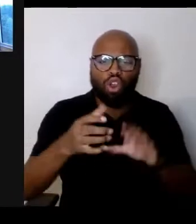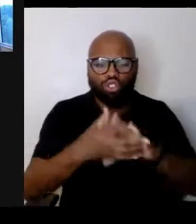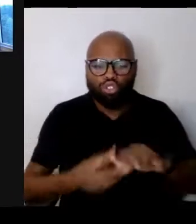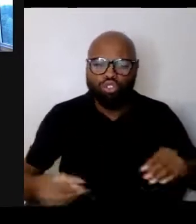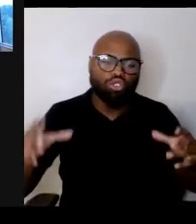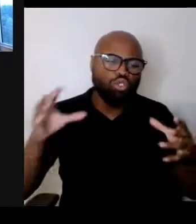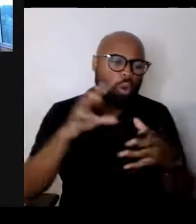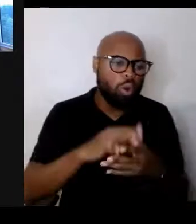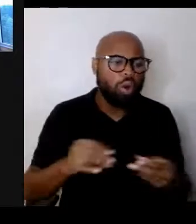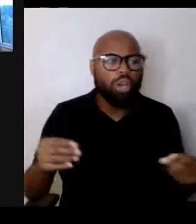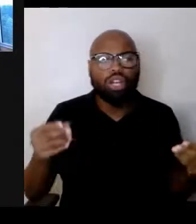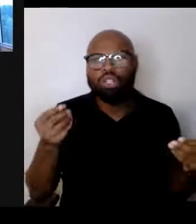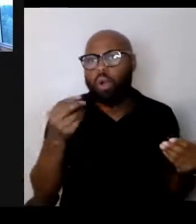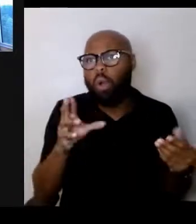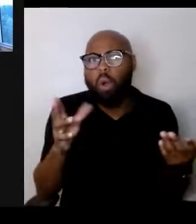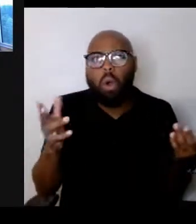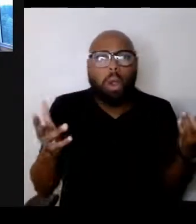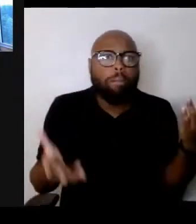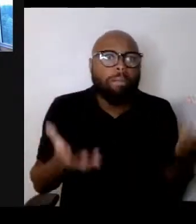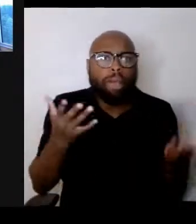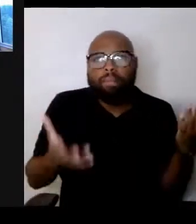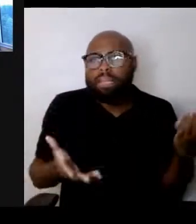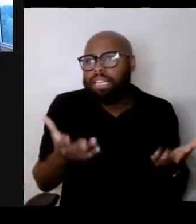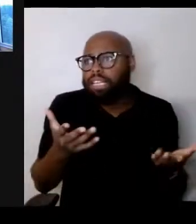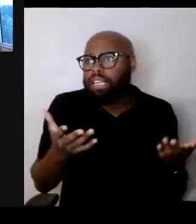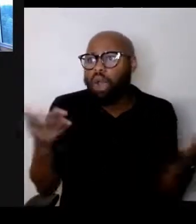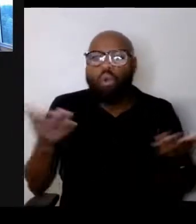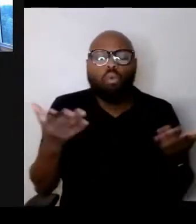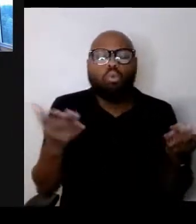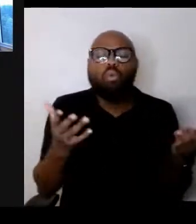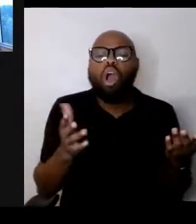or simply what is a source of inspiration